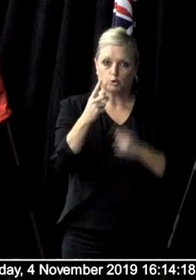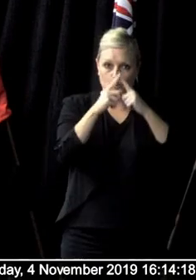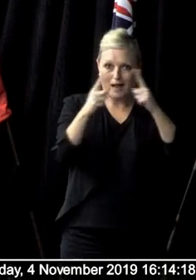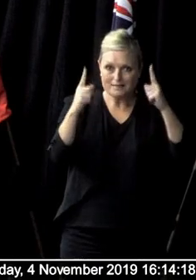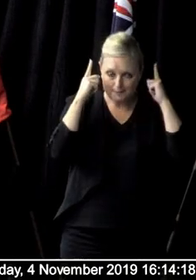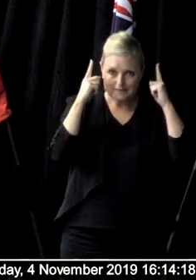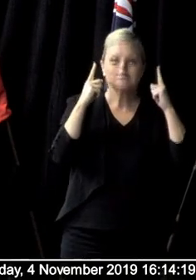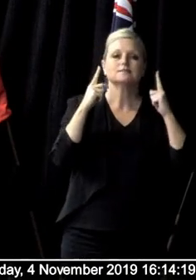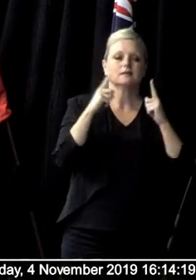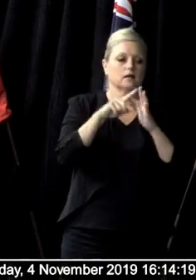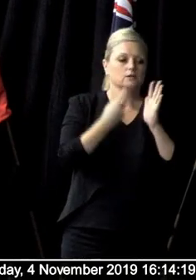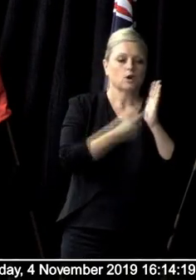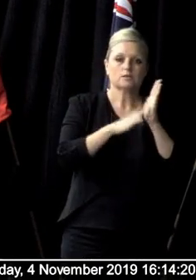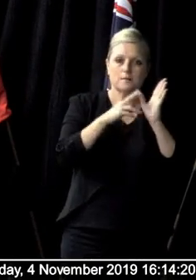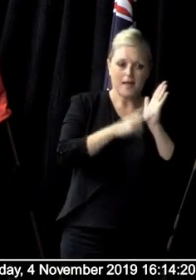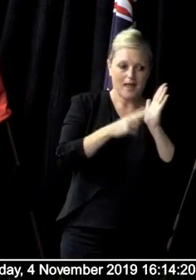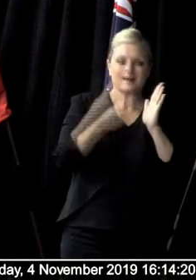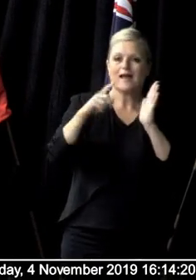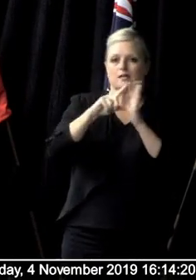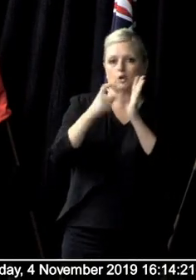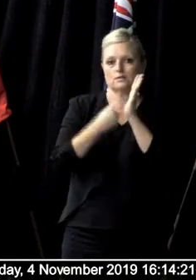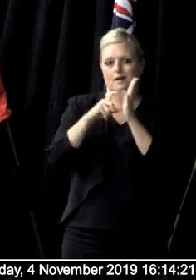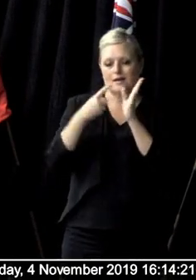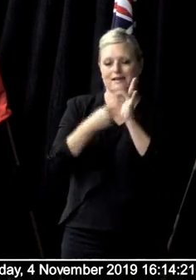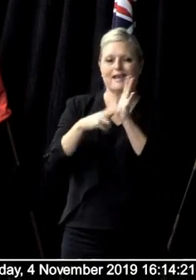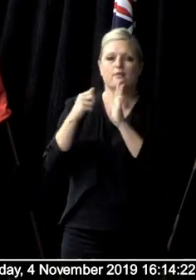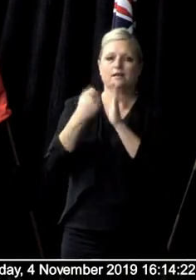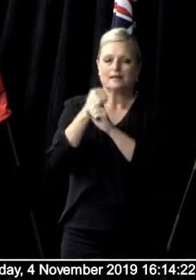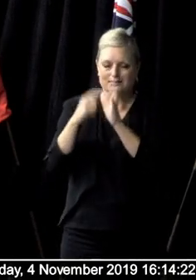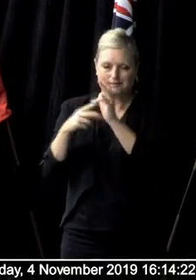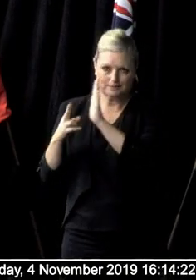Thank you, everybody, for your attendance. And everybody who is watching us remotely.